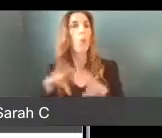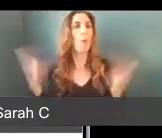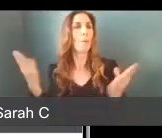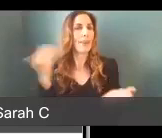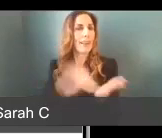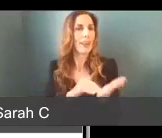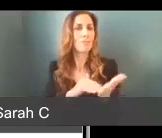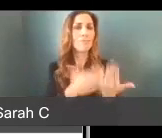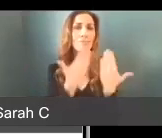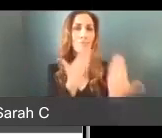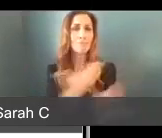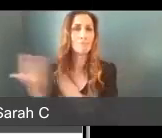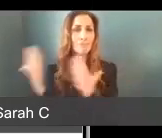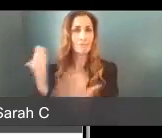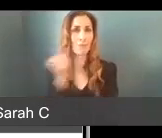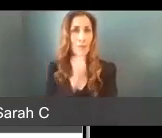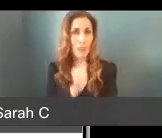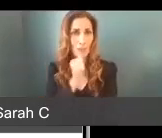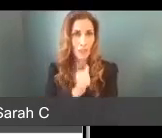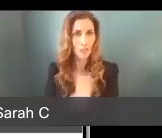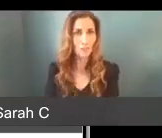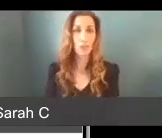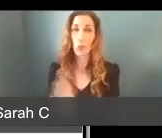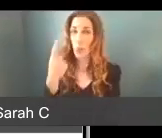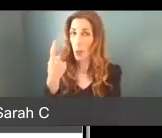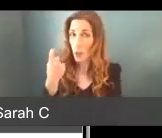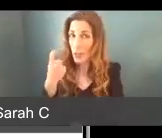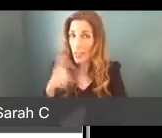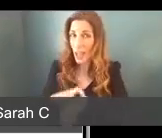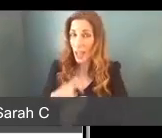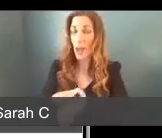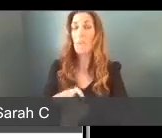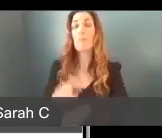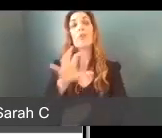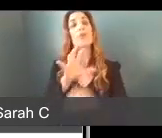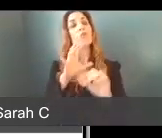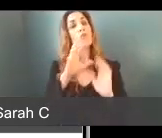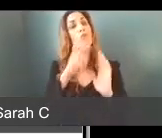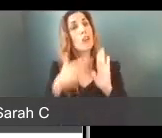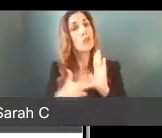for their patience, but just to say that one more time, our registration, our pre-registration button